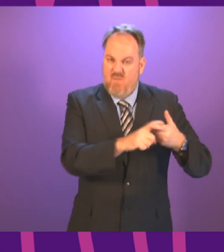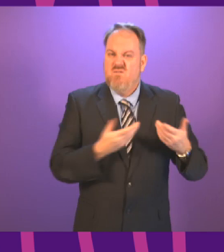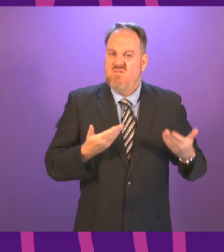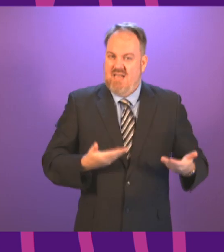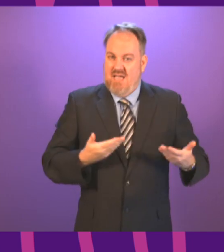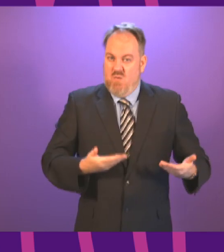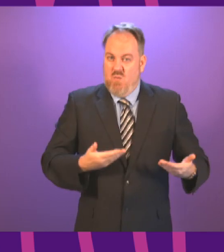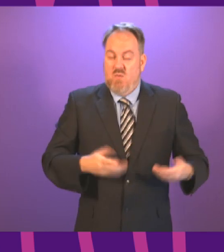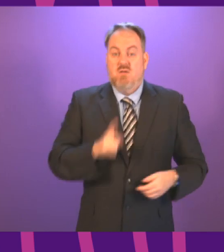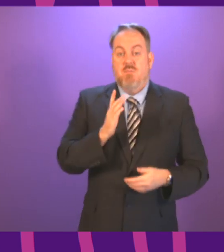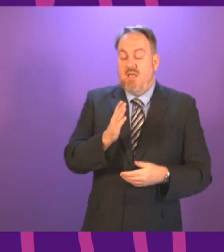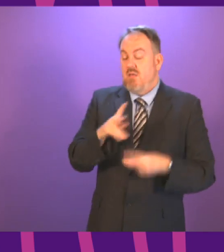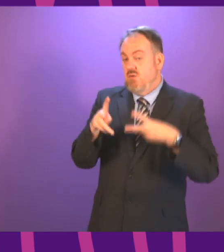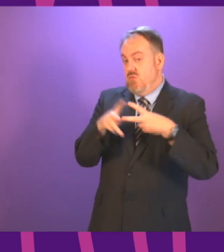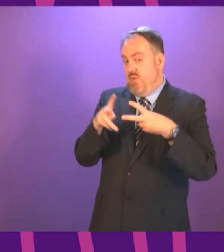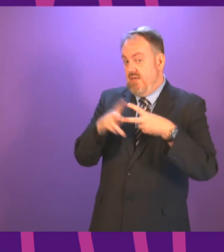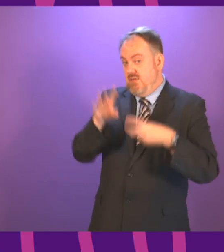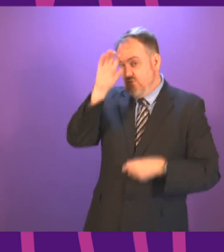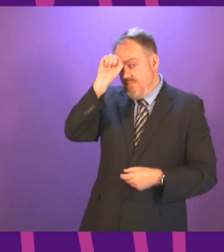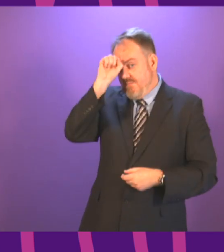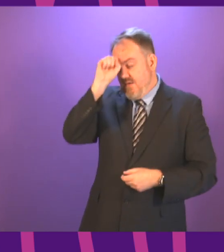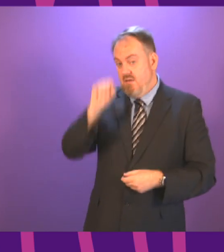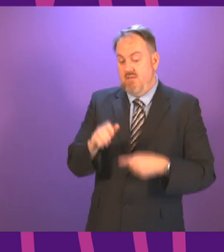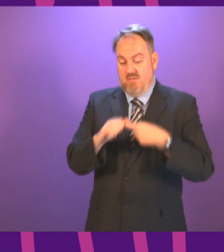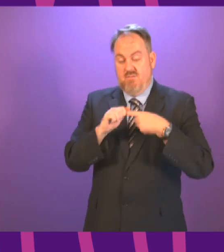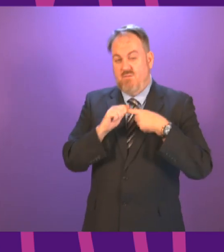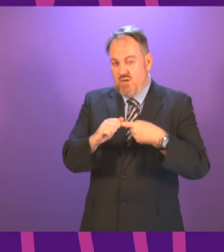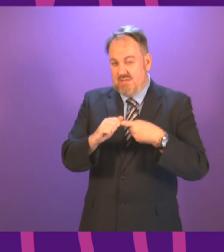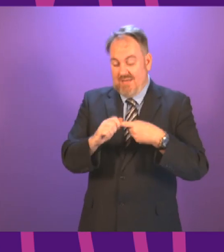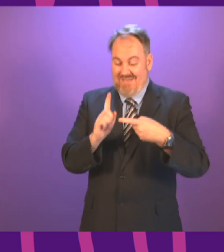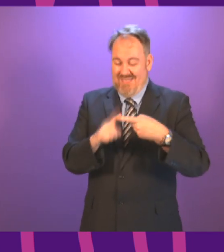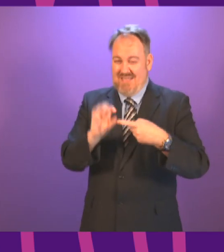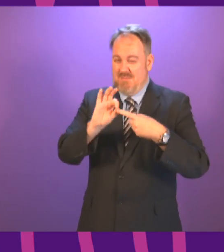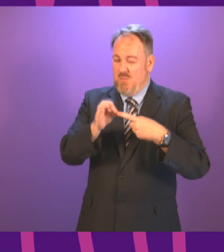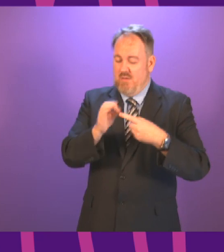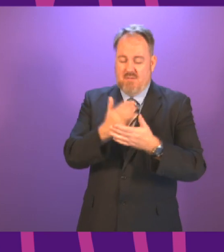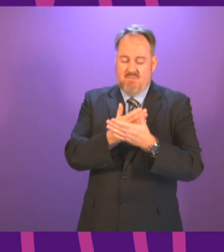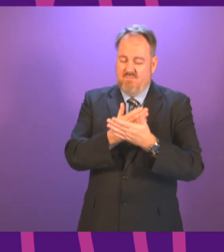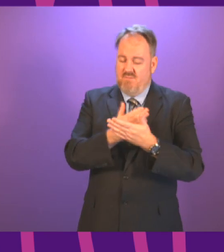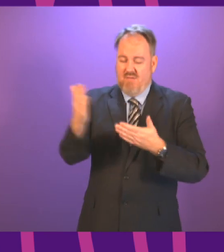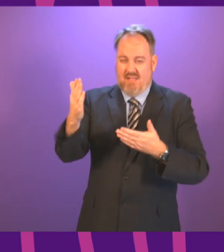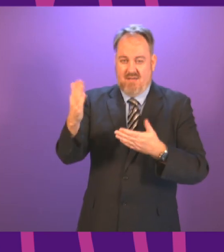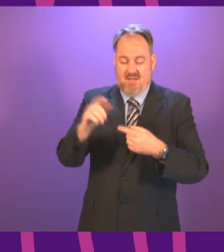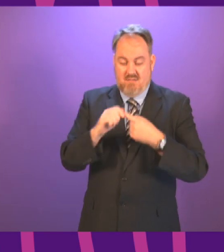There are two things that we must remember. First, as I have been trying to set out this